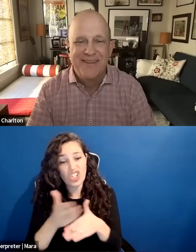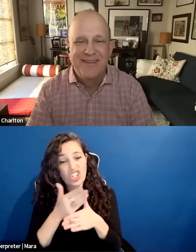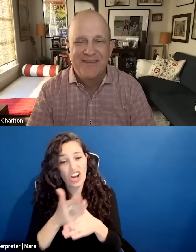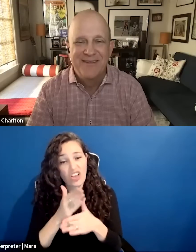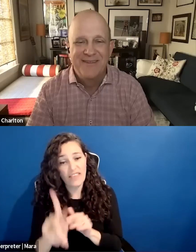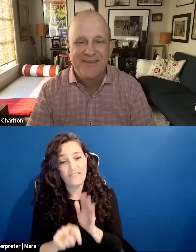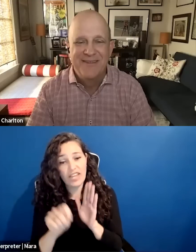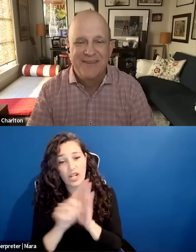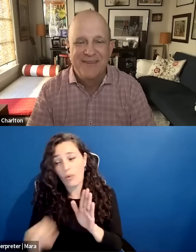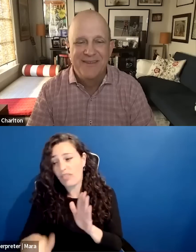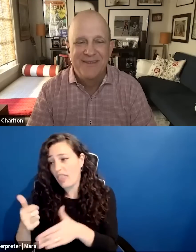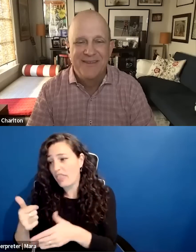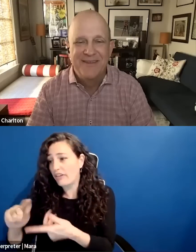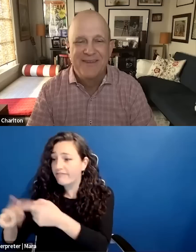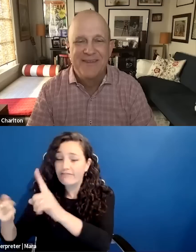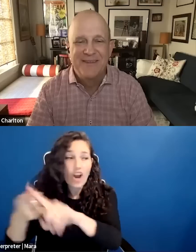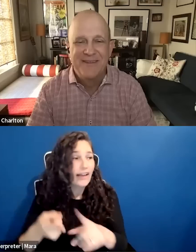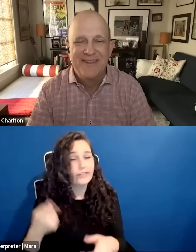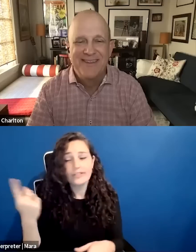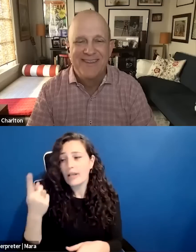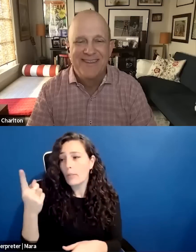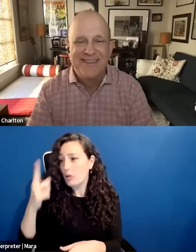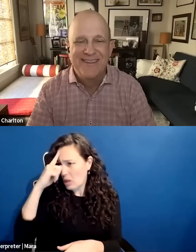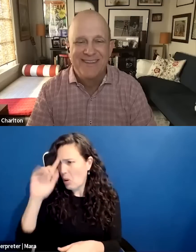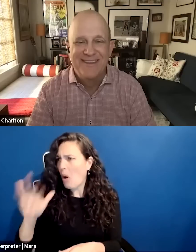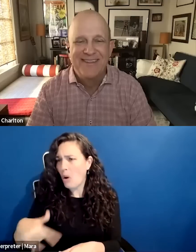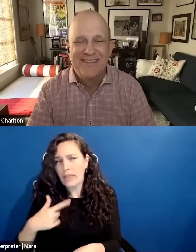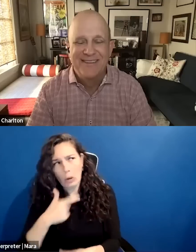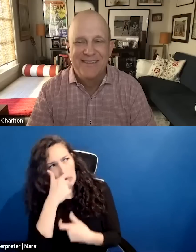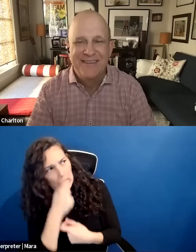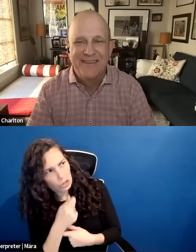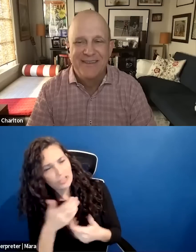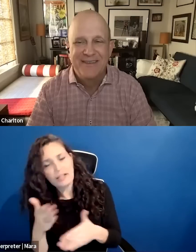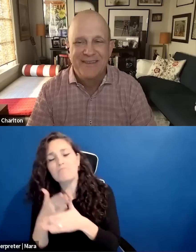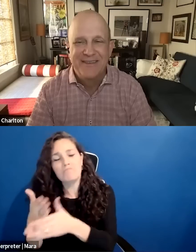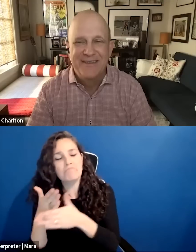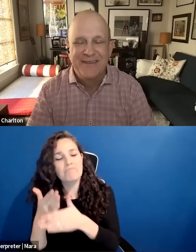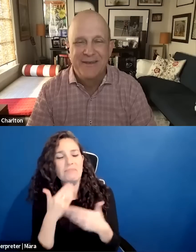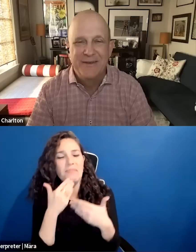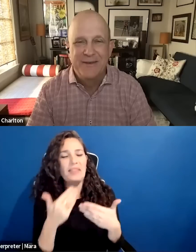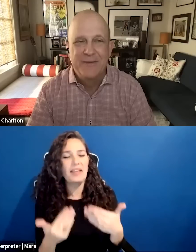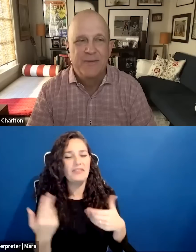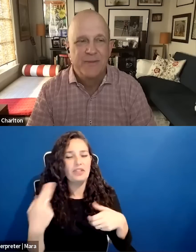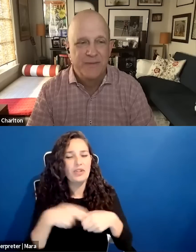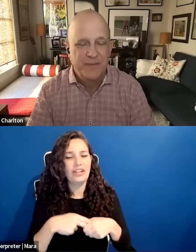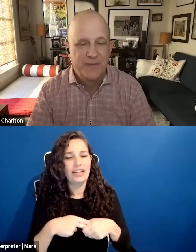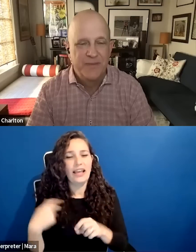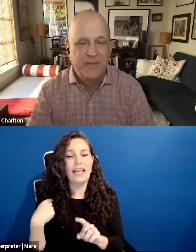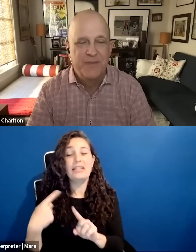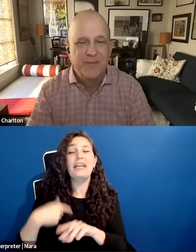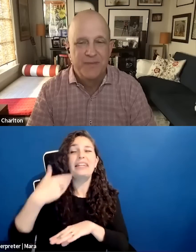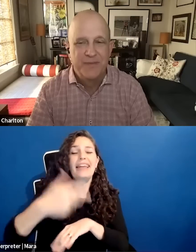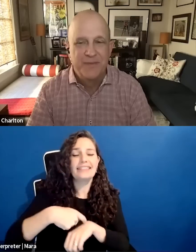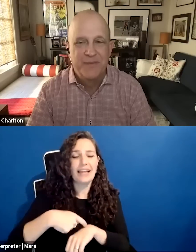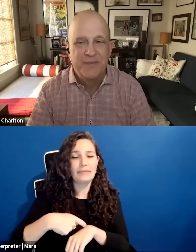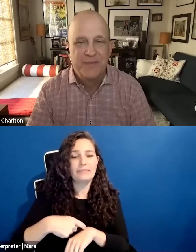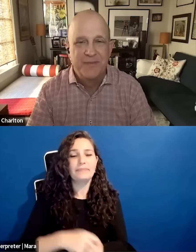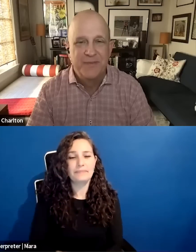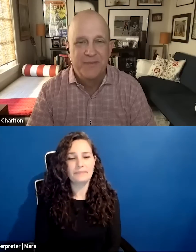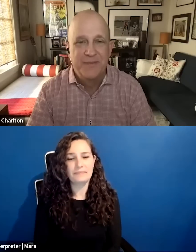with a friend, someone you think might find it interesting. Thank you so much for being here. Until next time, we'll see you soon.